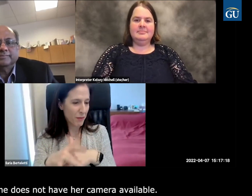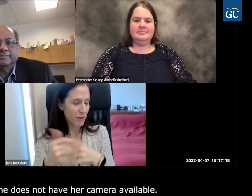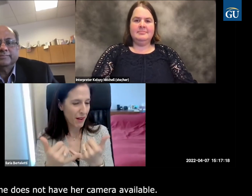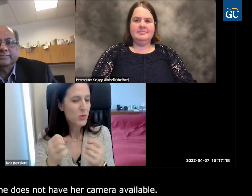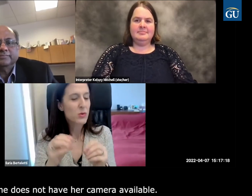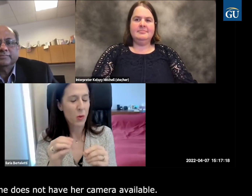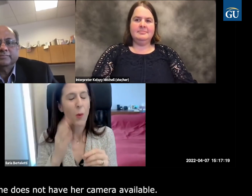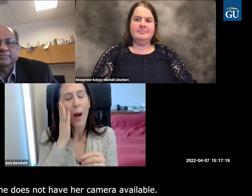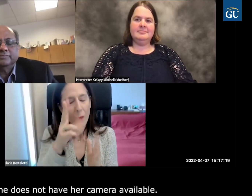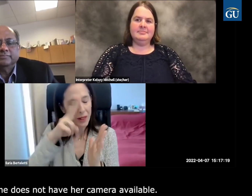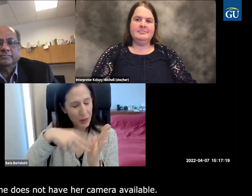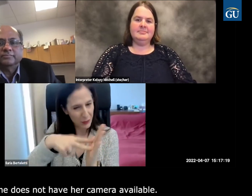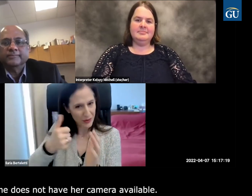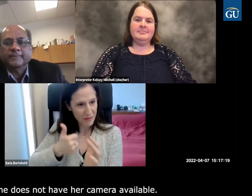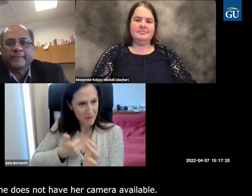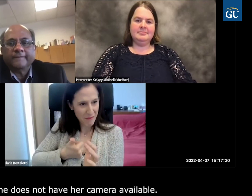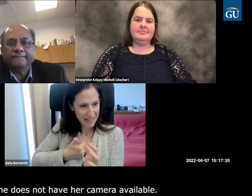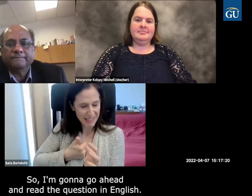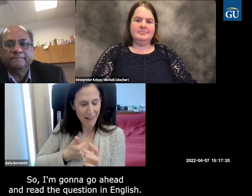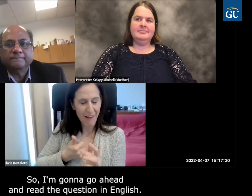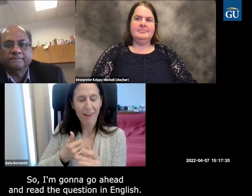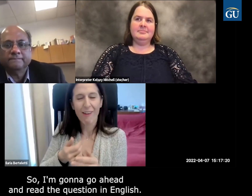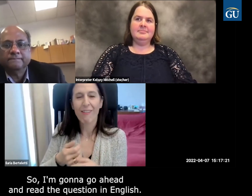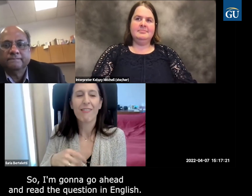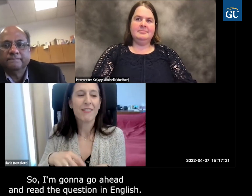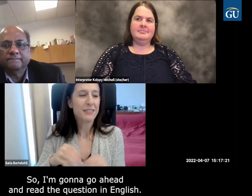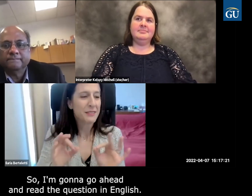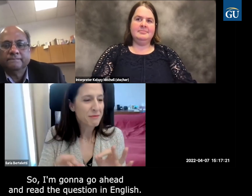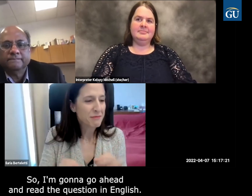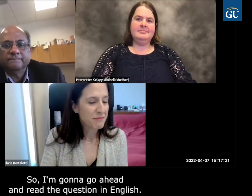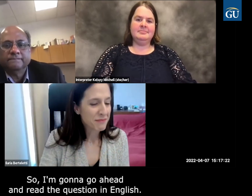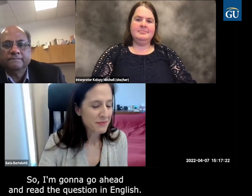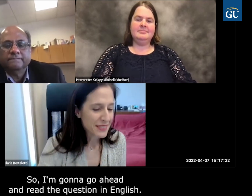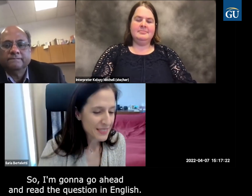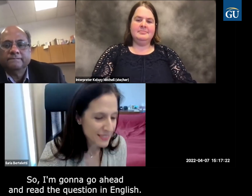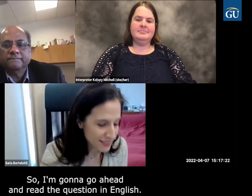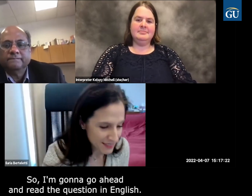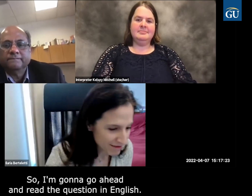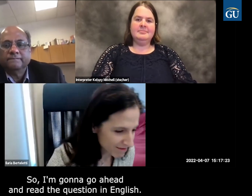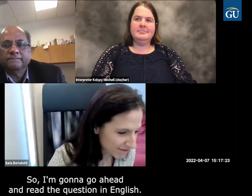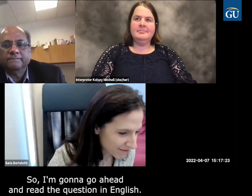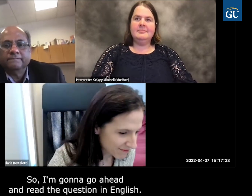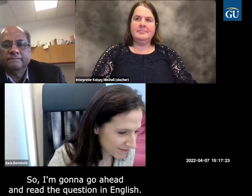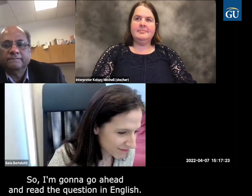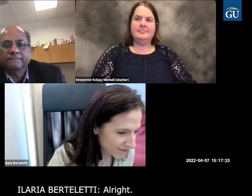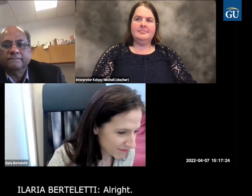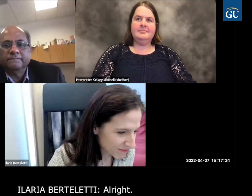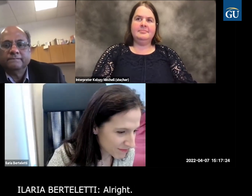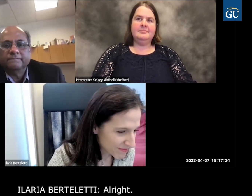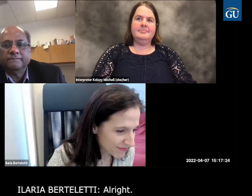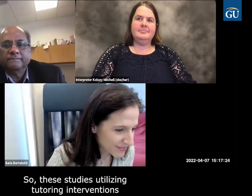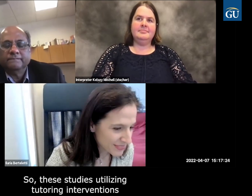okay she does not have her camera available so i'm gonna go ahead and read